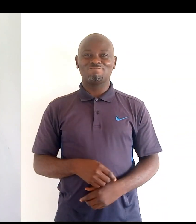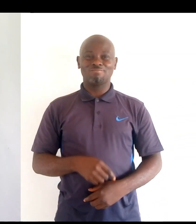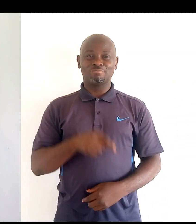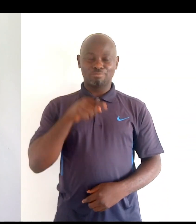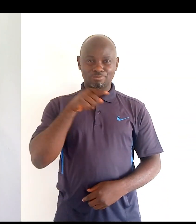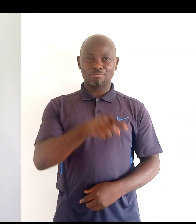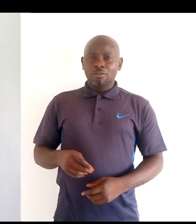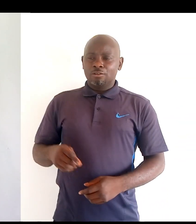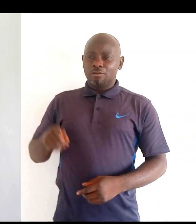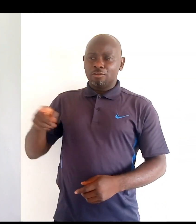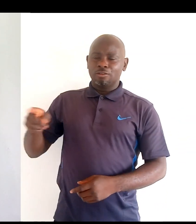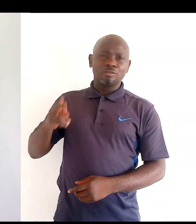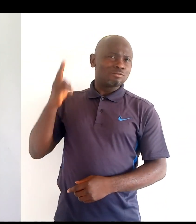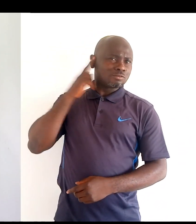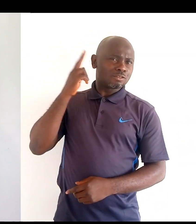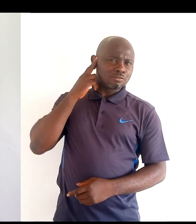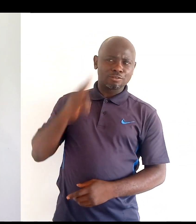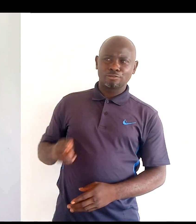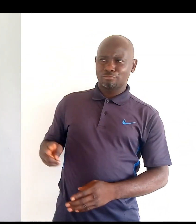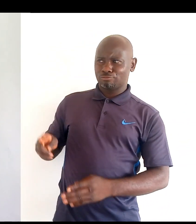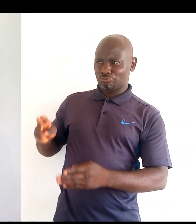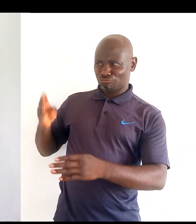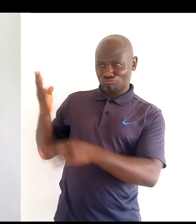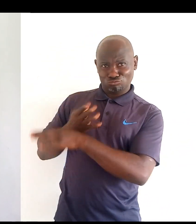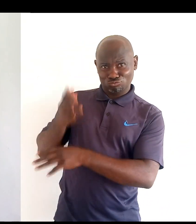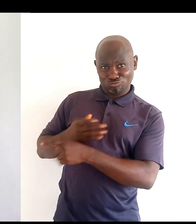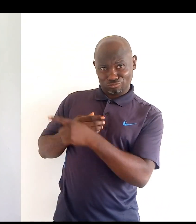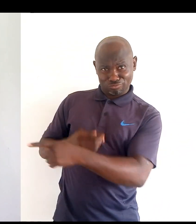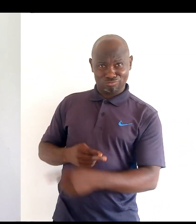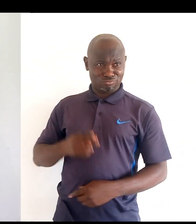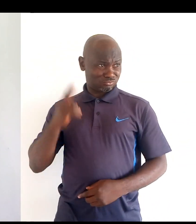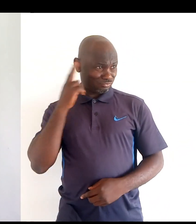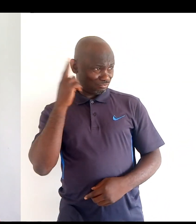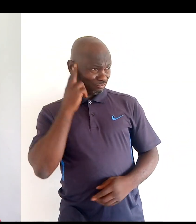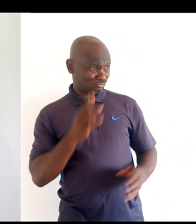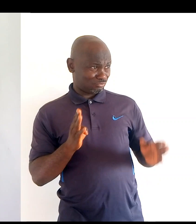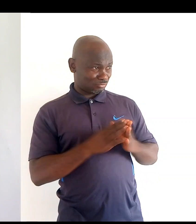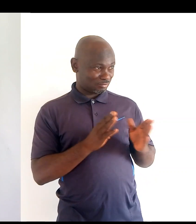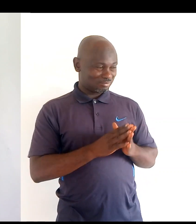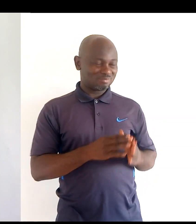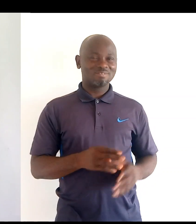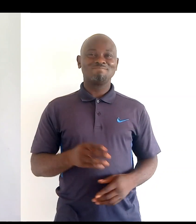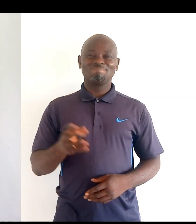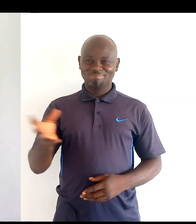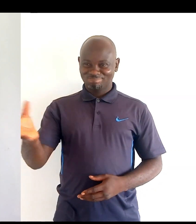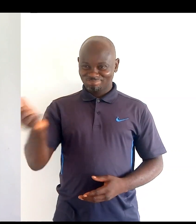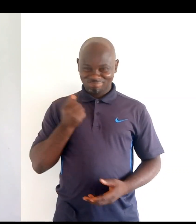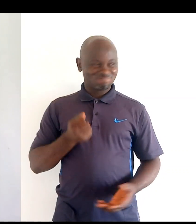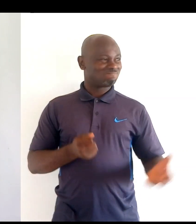acquaintances build, friendship and have a lot of connection going on because they do understand